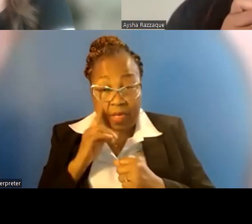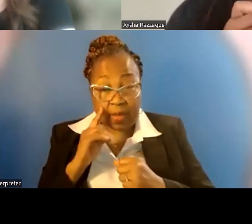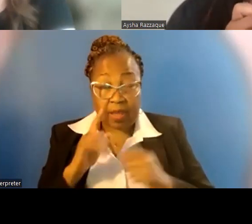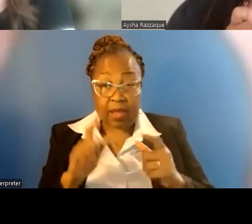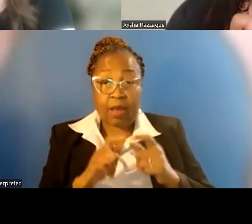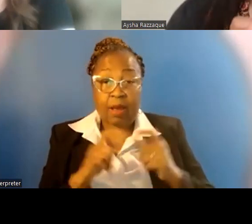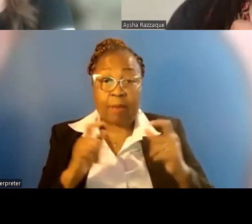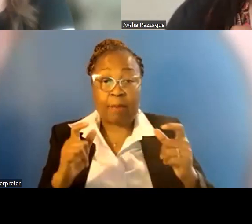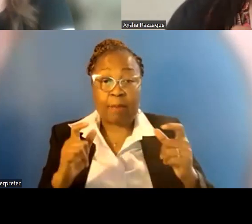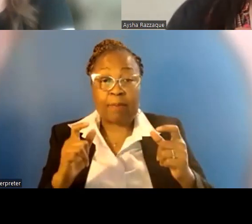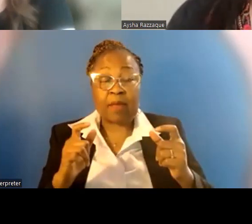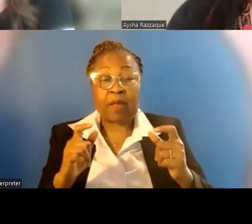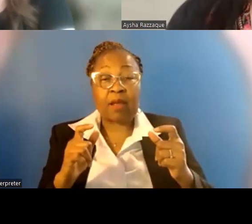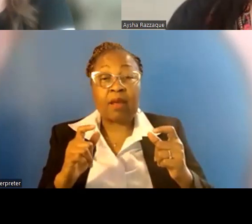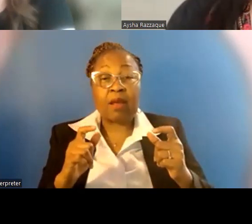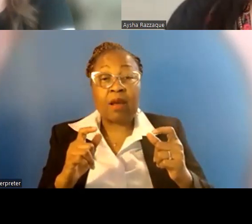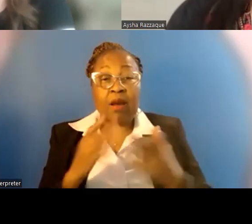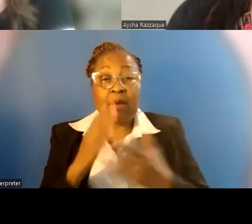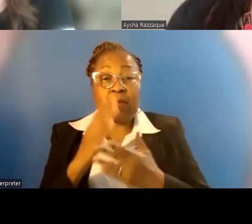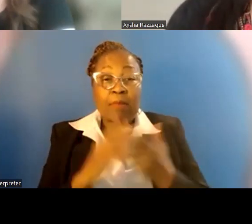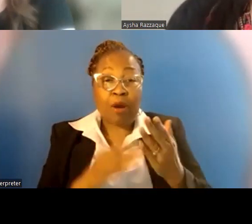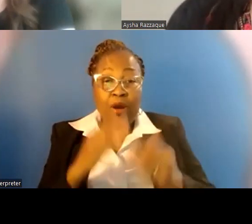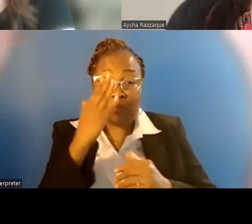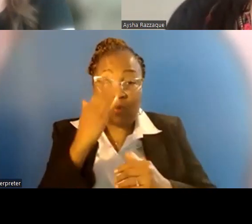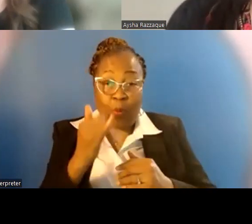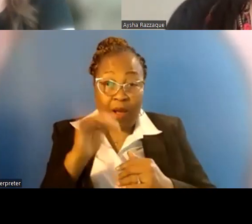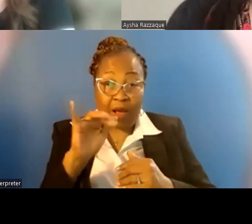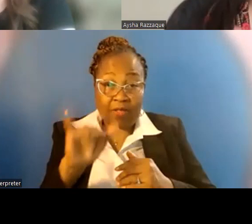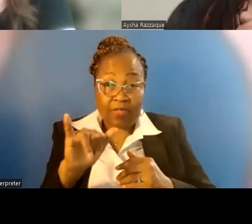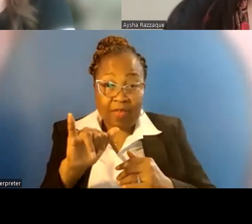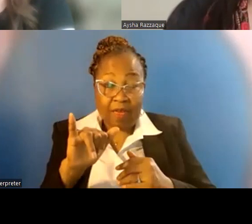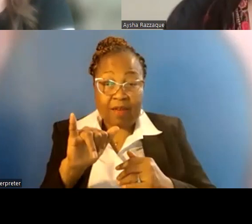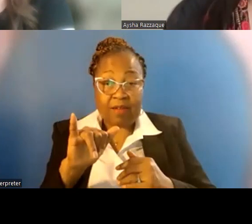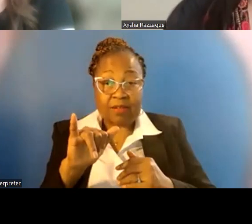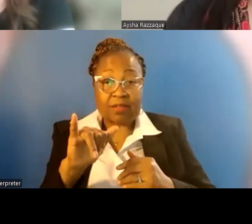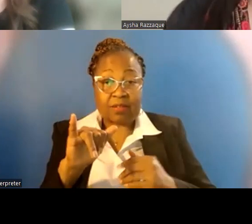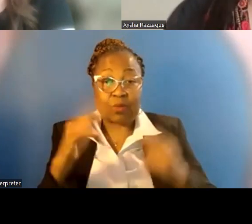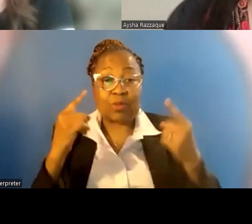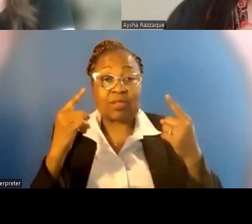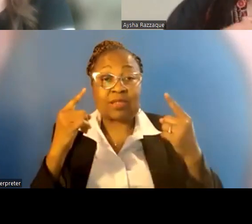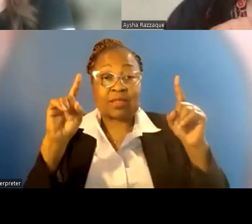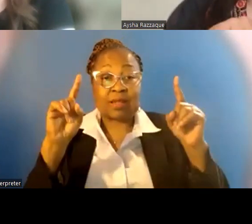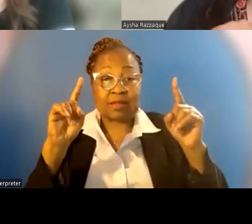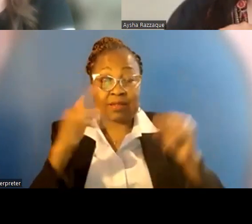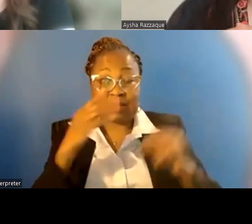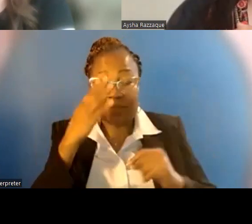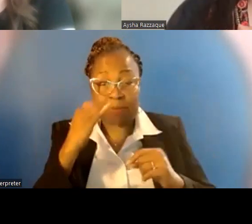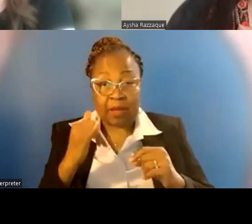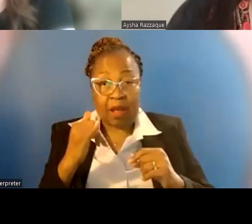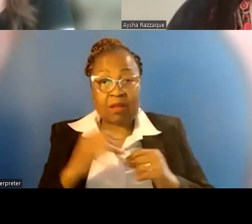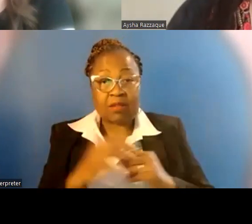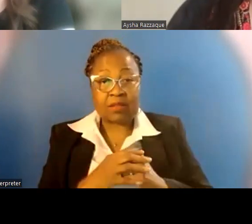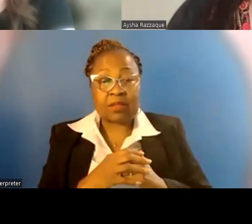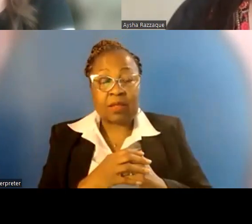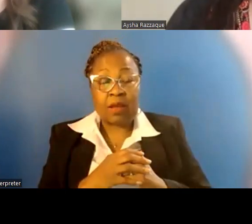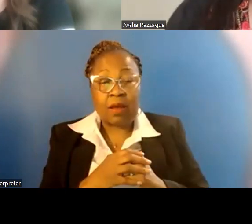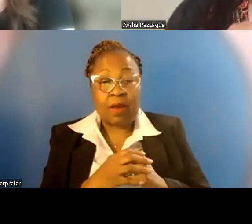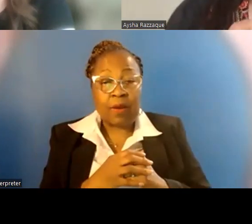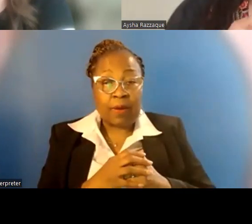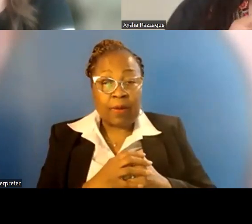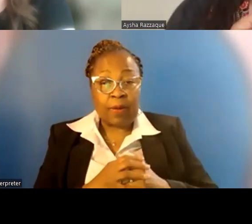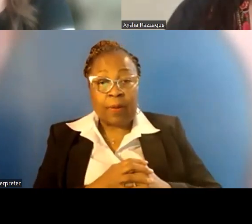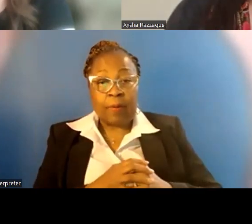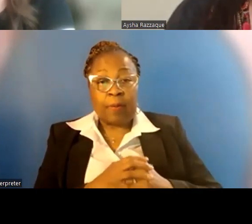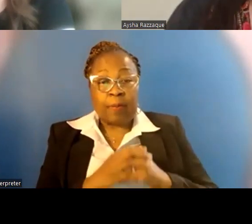why that was a success is because the people organizing it,